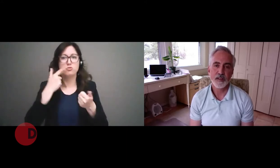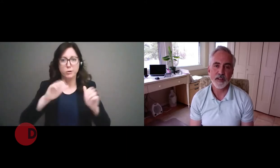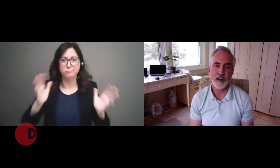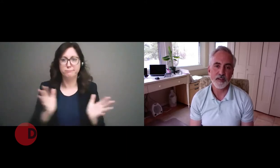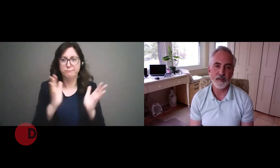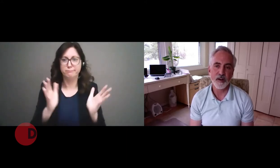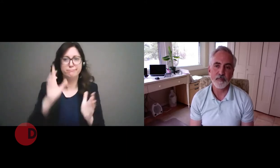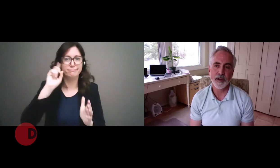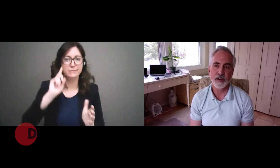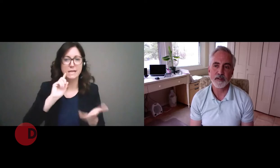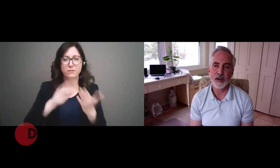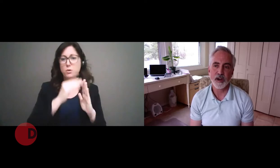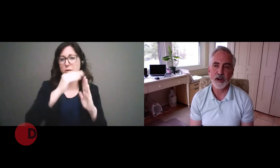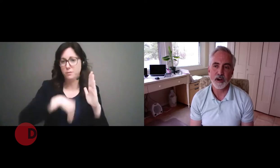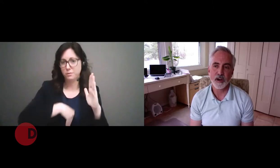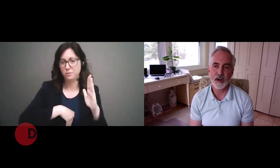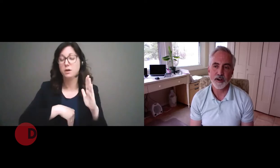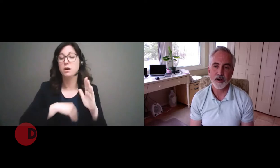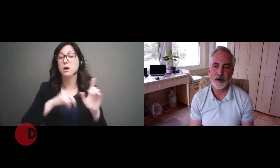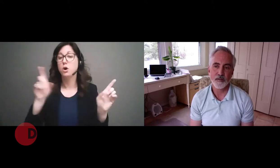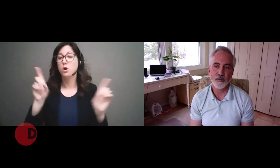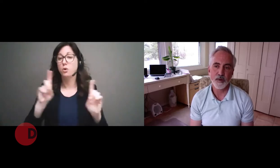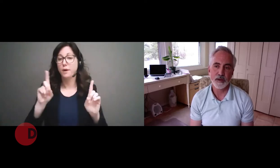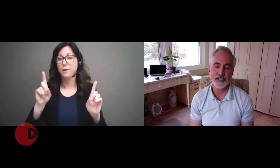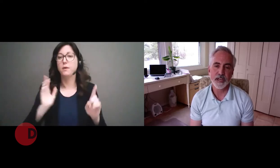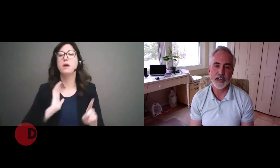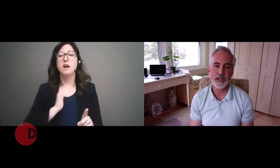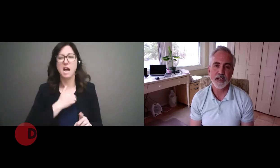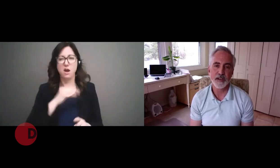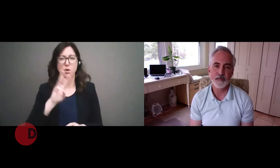encourage the Deaf community to take the Census.